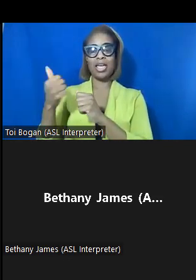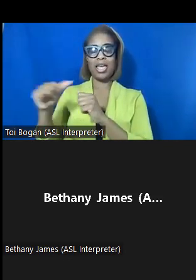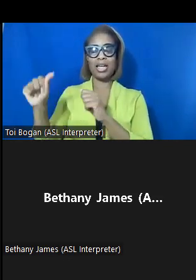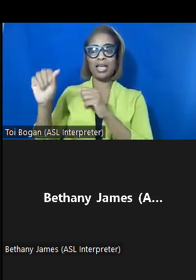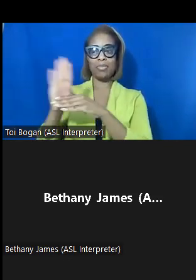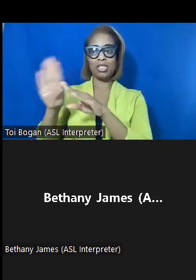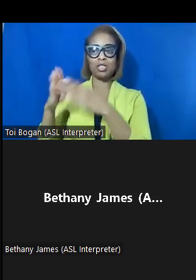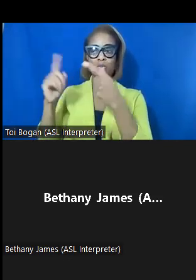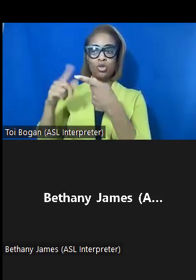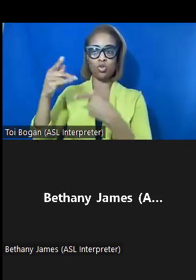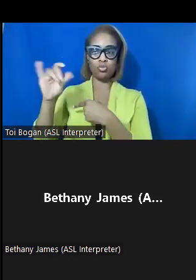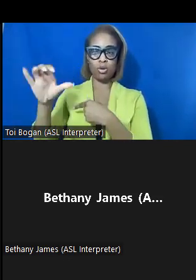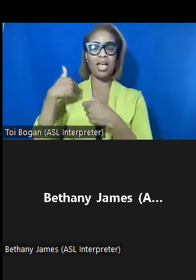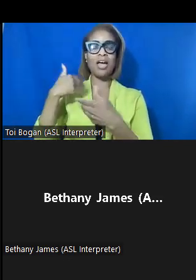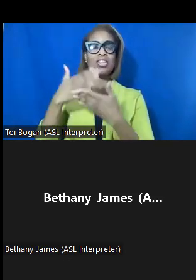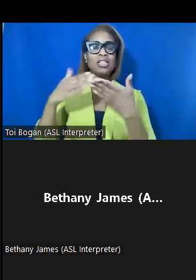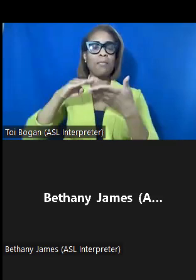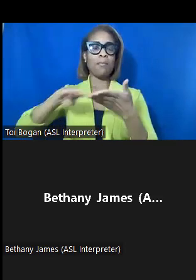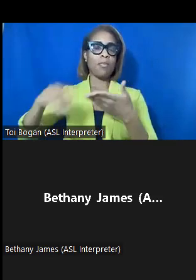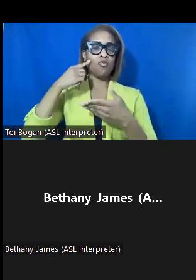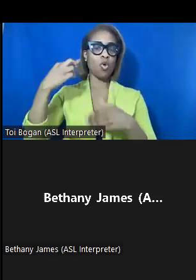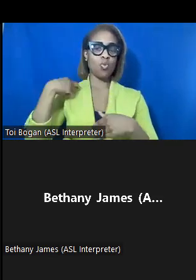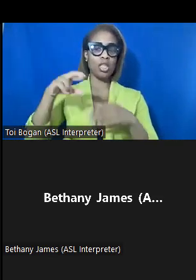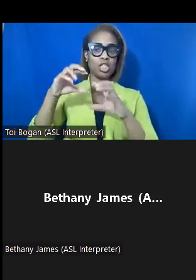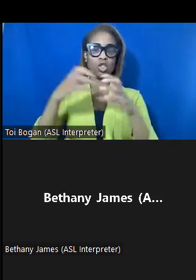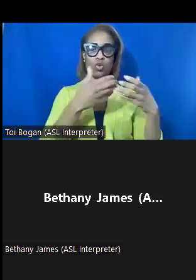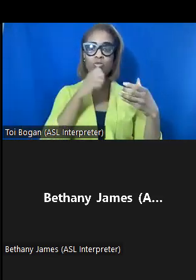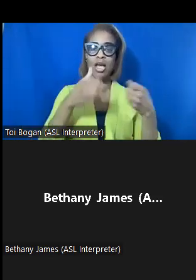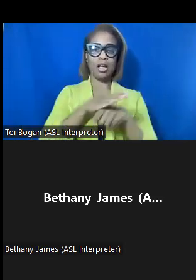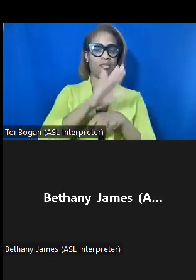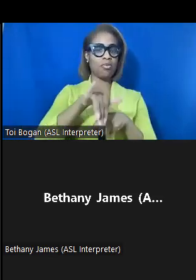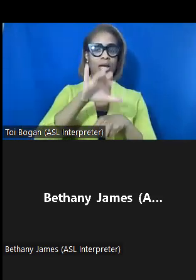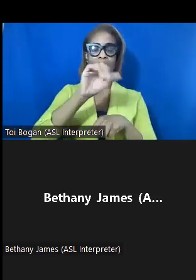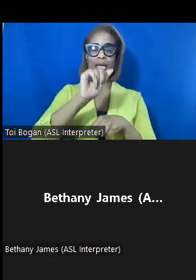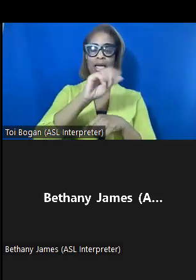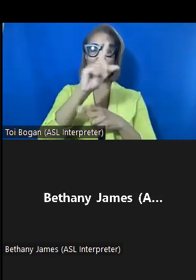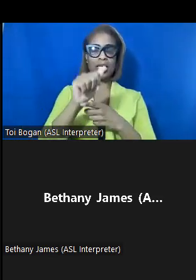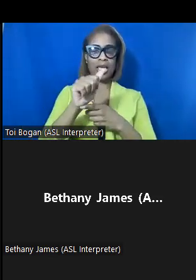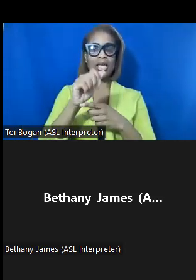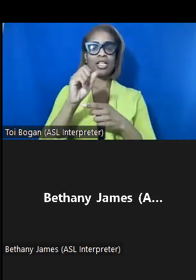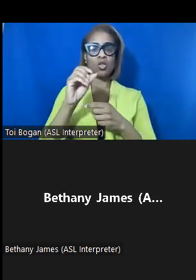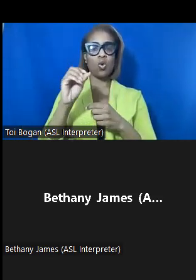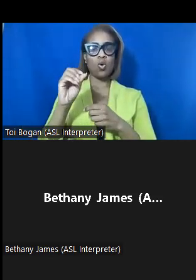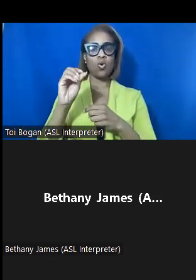There are some exemptions for religious entities. They're not covered by the ADA. So those are what's covered.